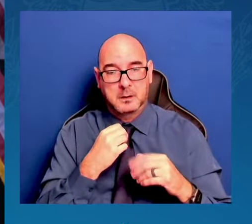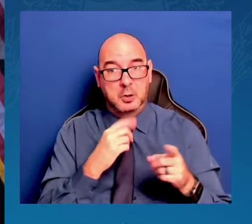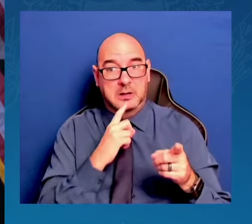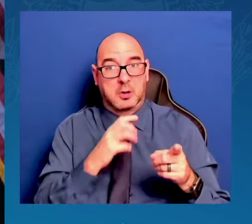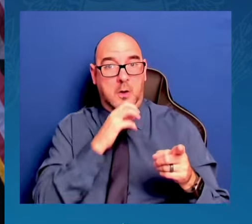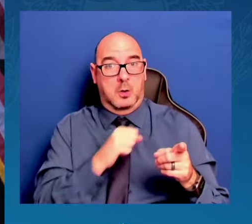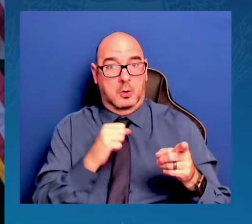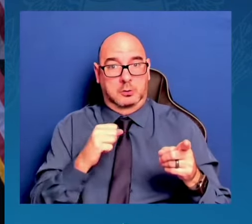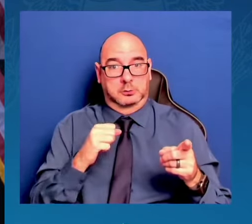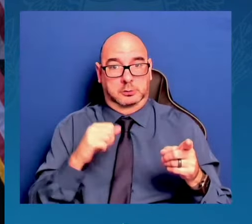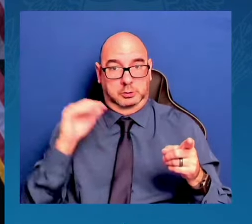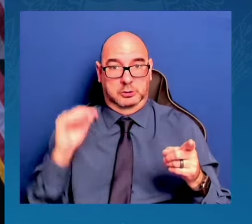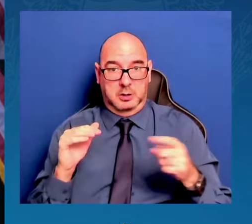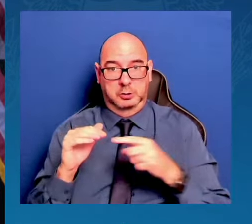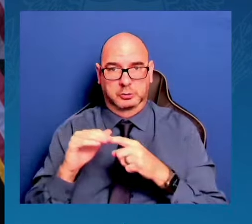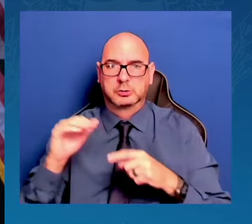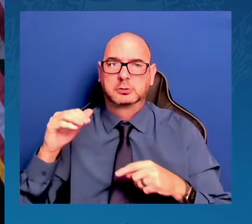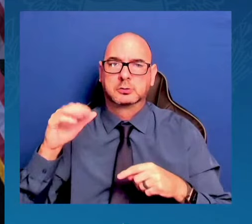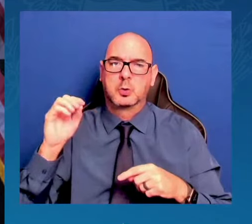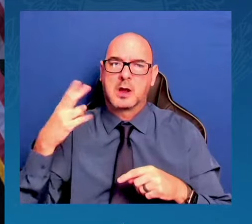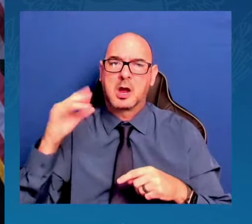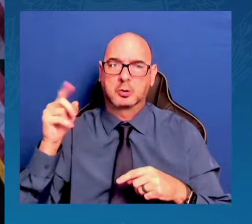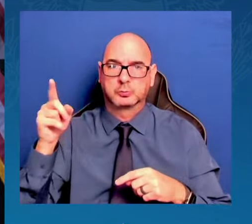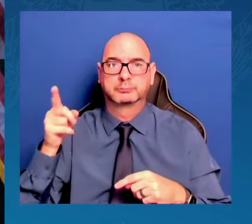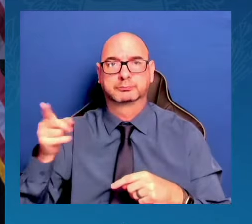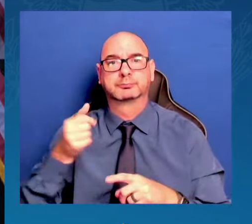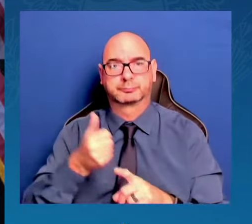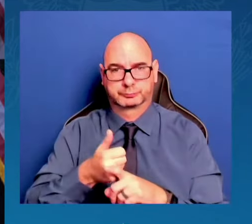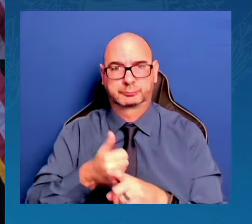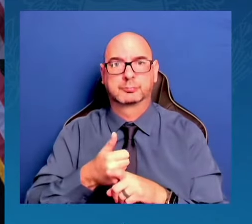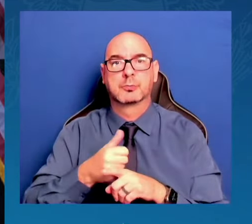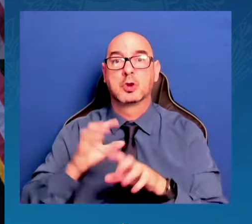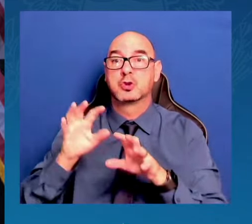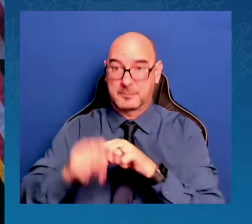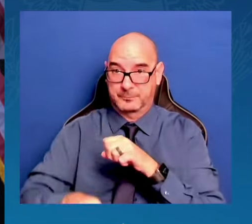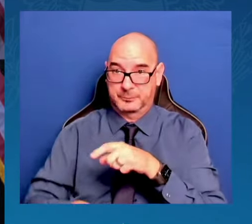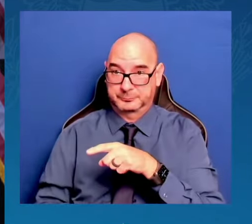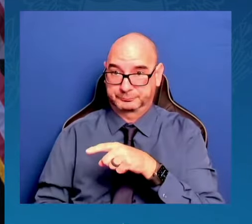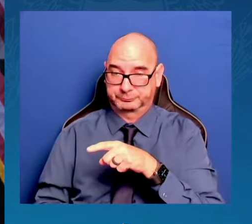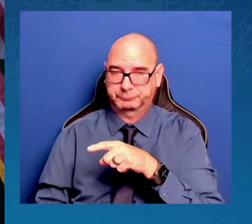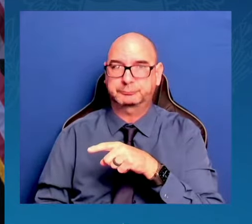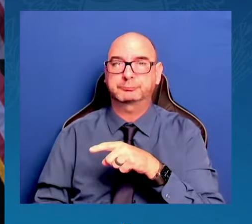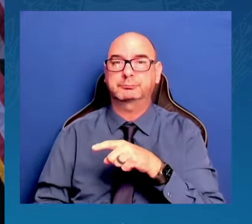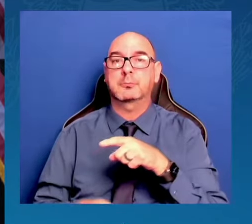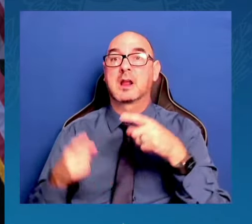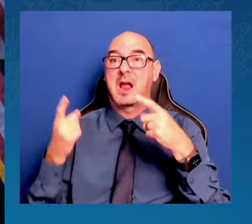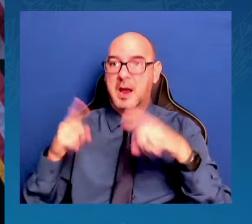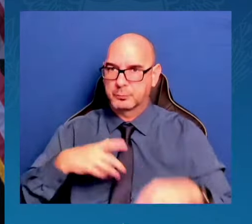who was sexually assaulted and became pregnant had to leave her home -- had to leave her home state